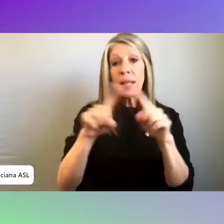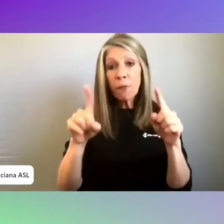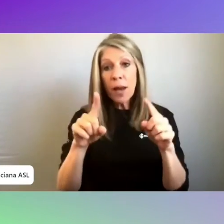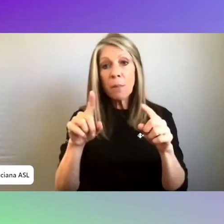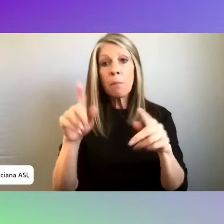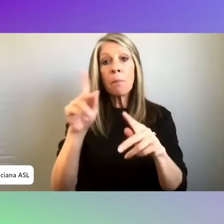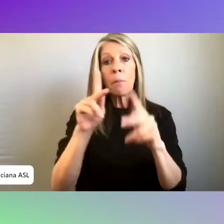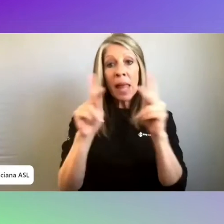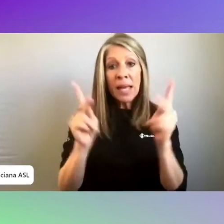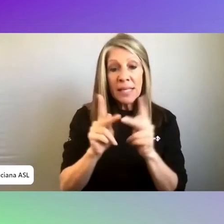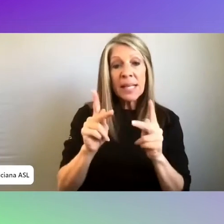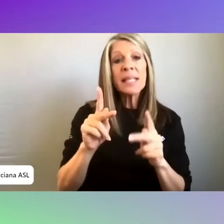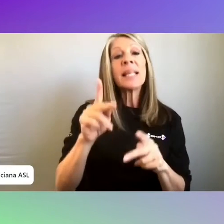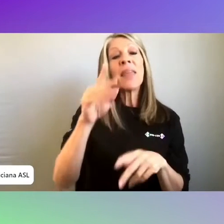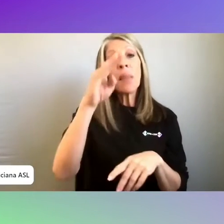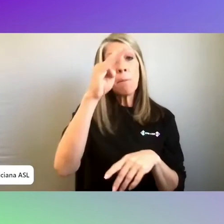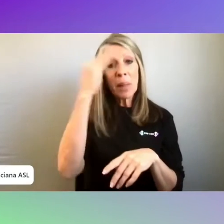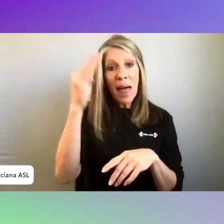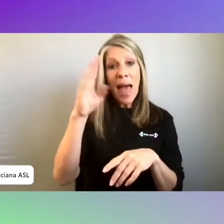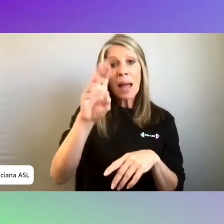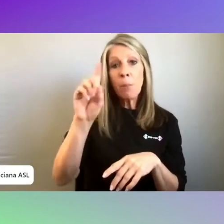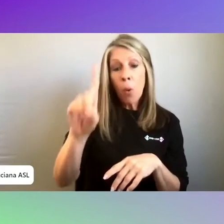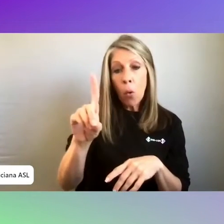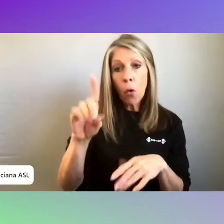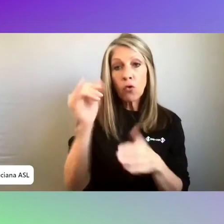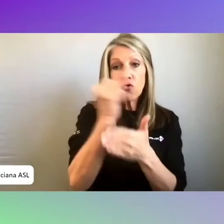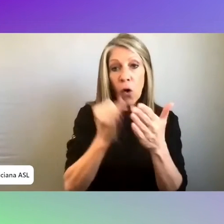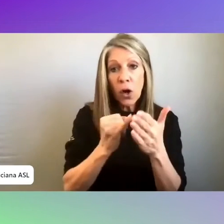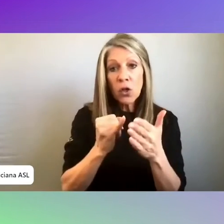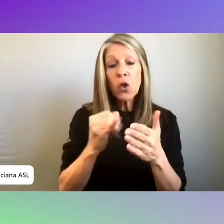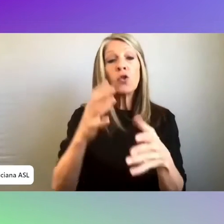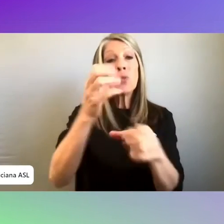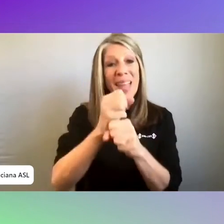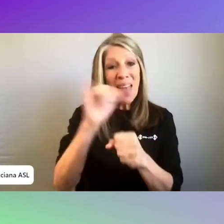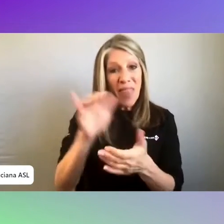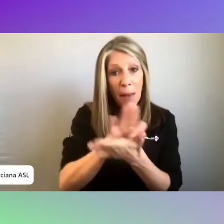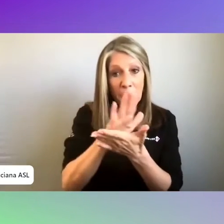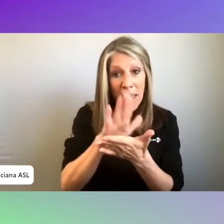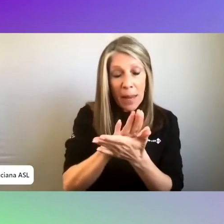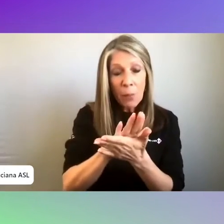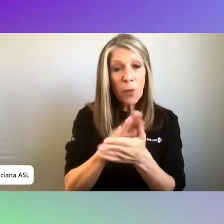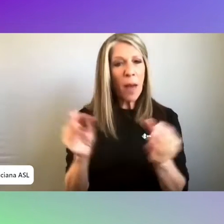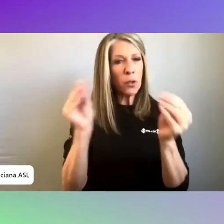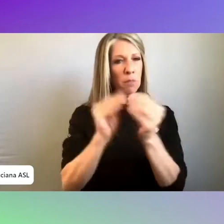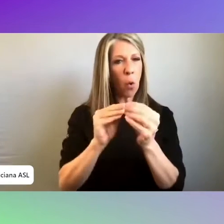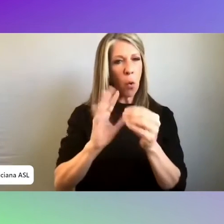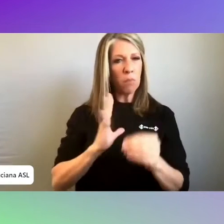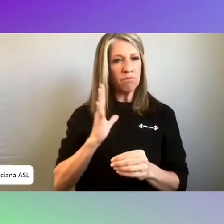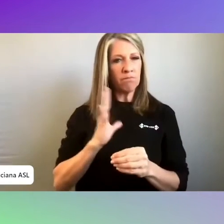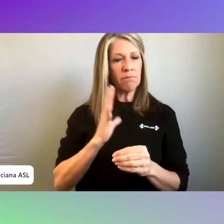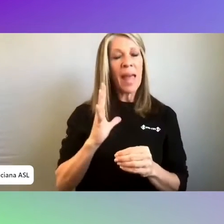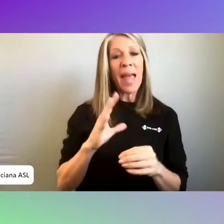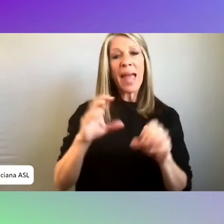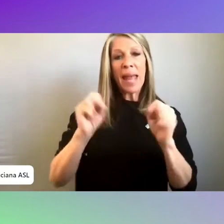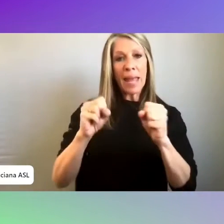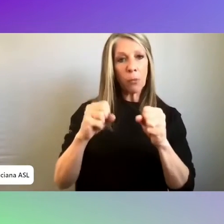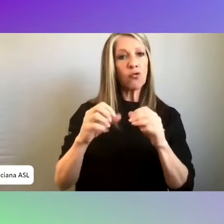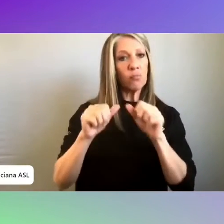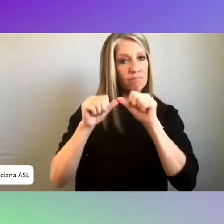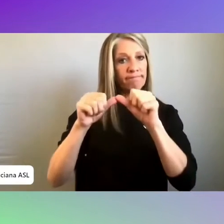doing the demo of. So we needed to get these drawings from low fidelity drawing film and sensational blackboard drawings to higher fidelity